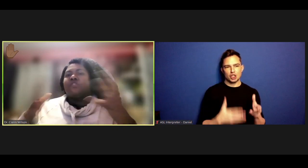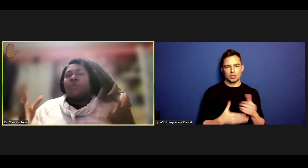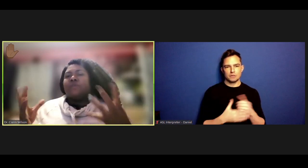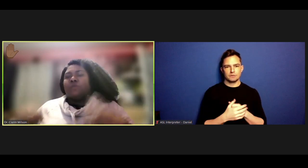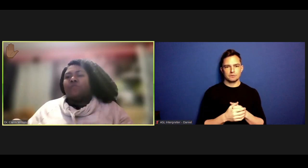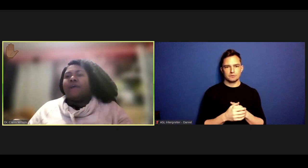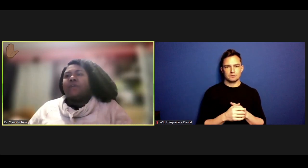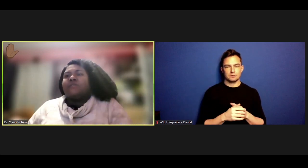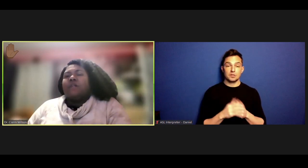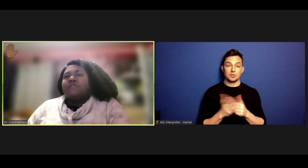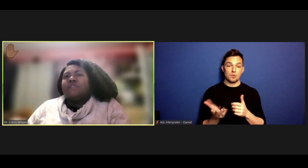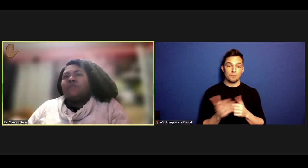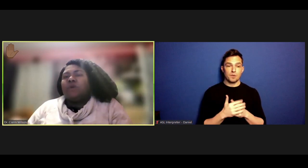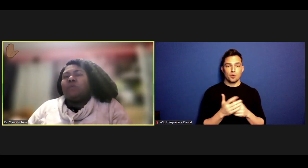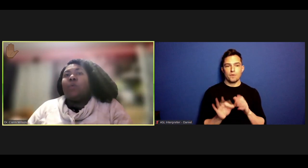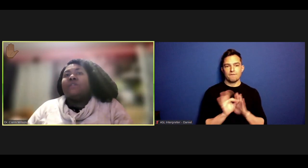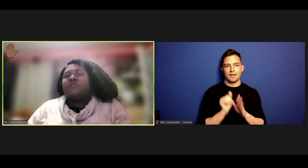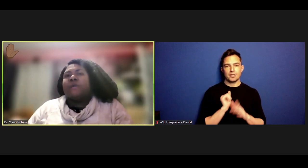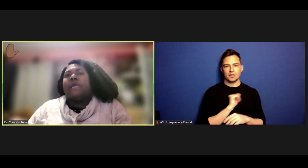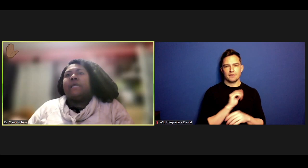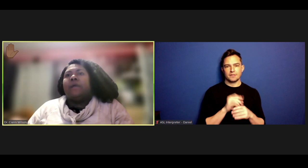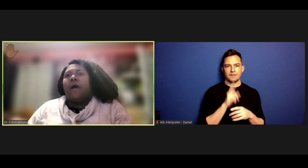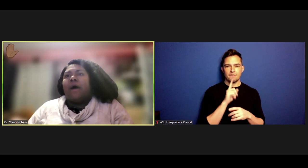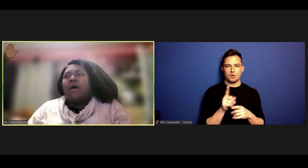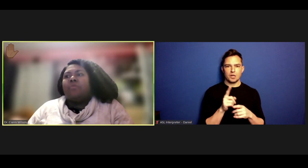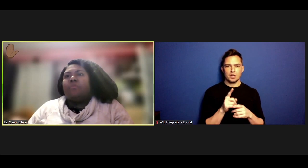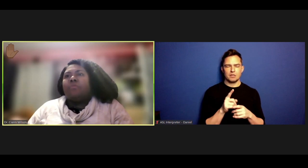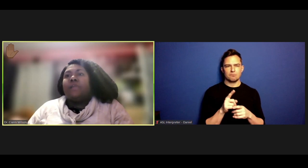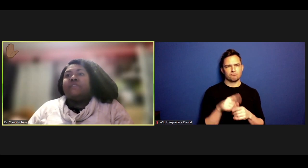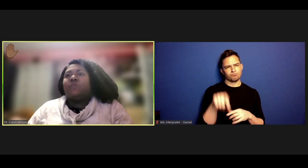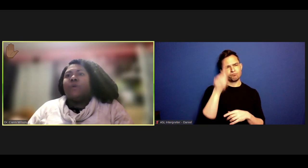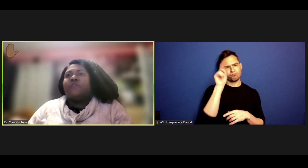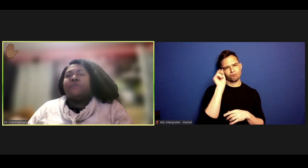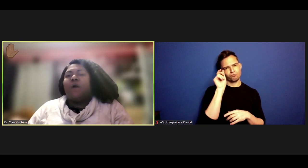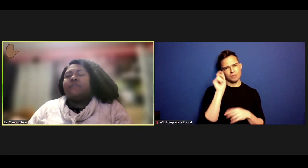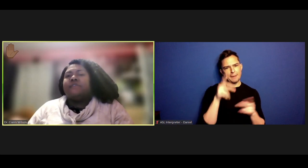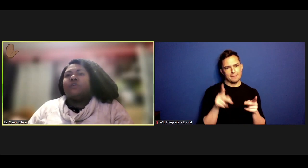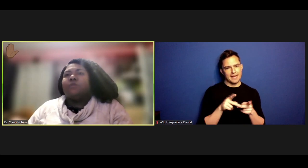And so we sort of find ourselves in this very bewildering place where these policies are